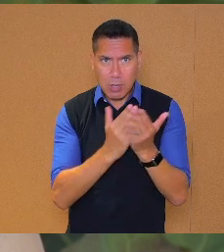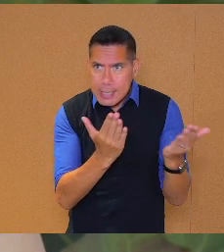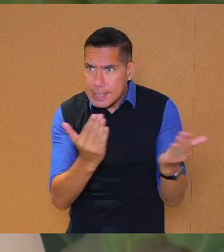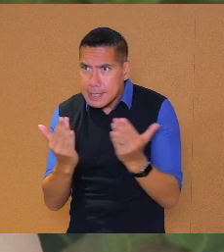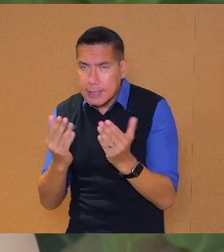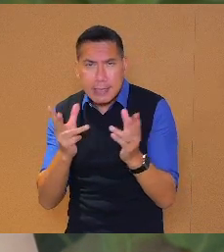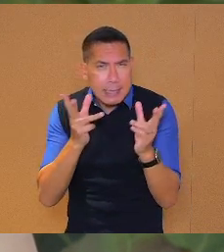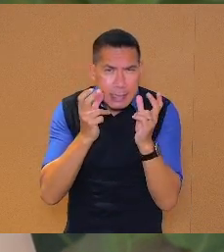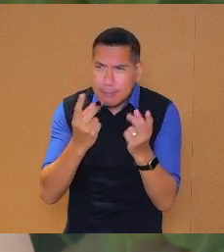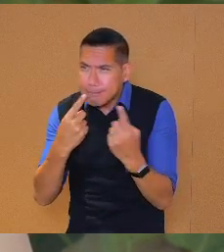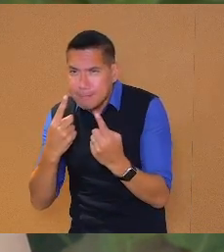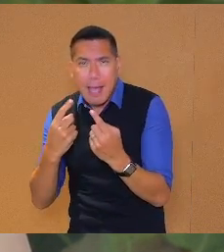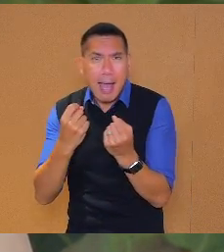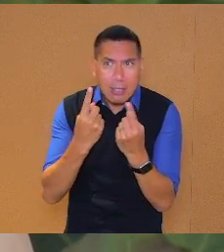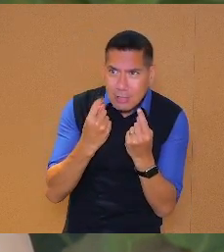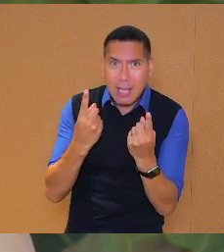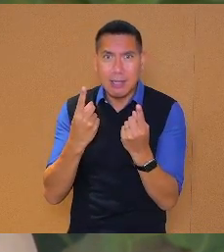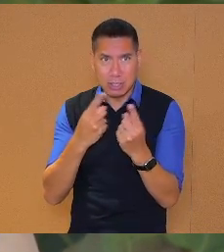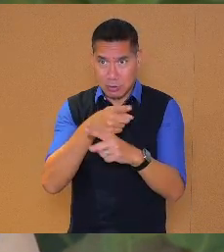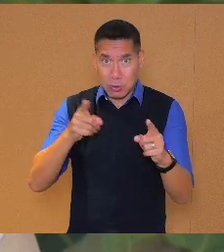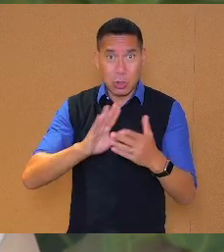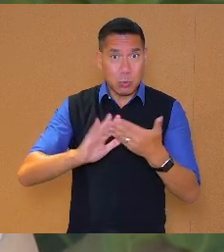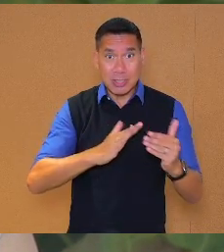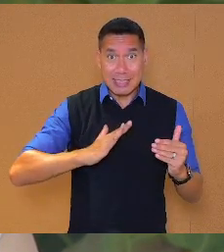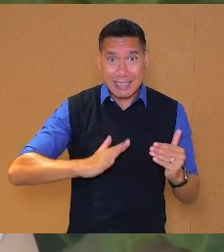understand to the experience and needs of our community, to